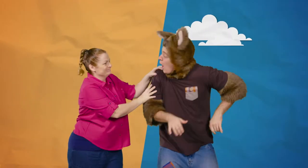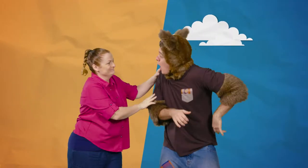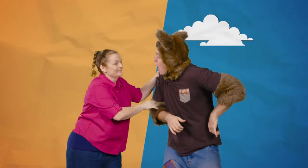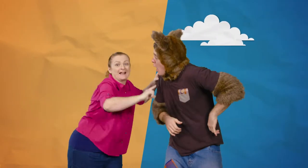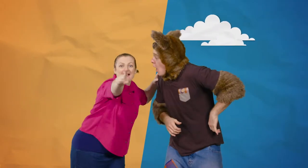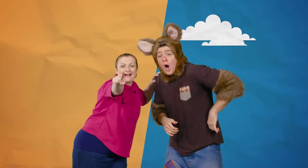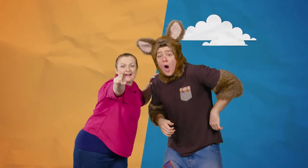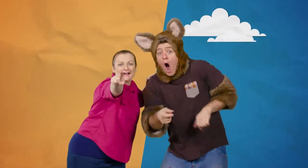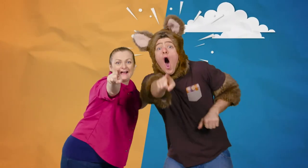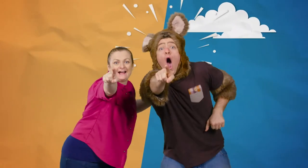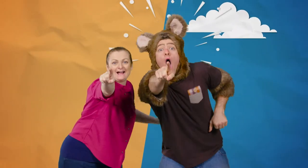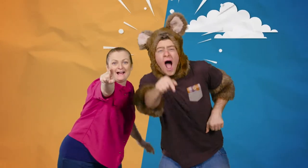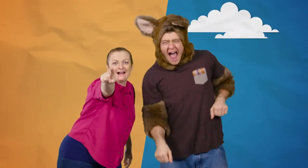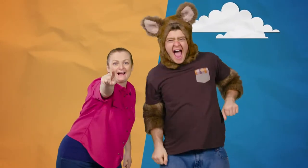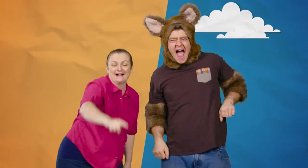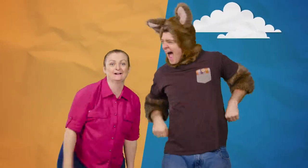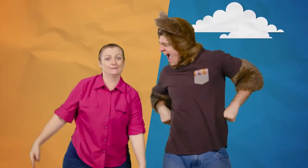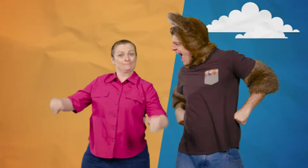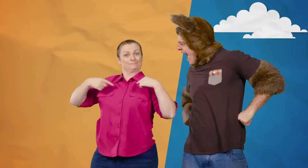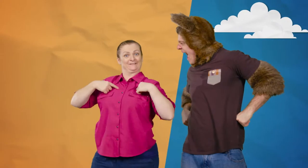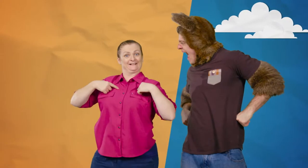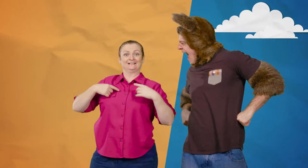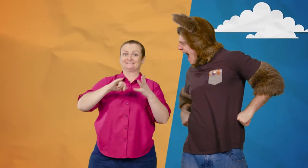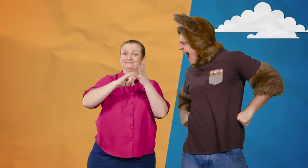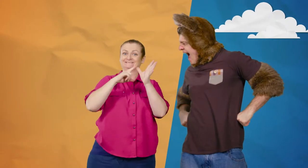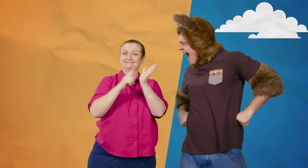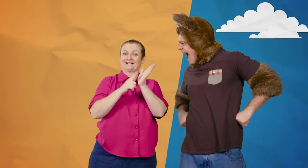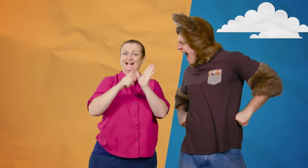Huh? Look! Oh! I'm Sally.